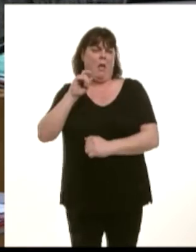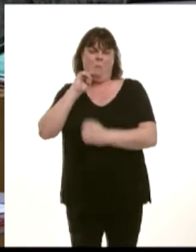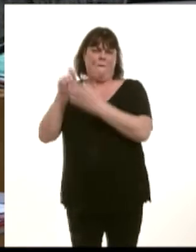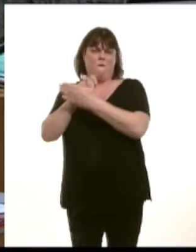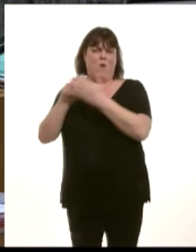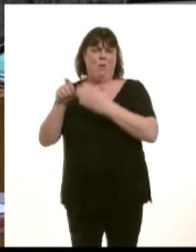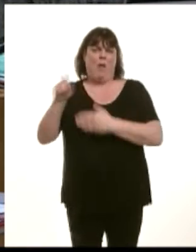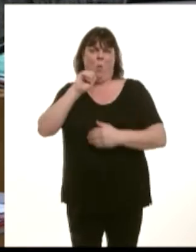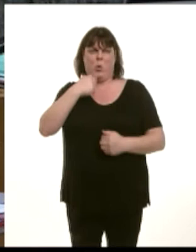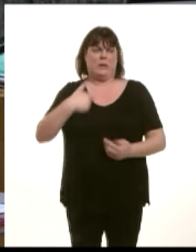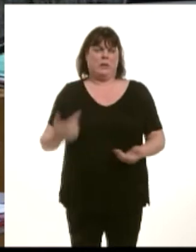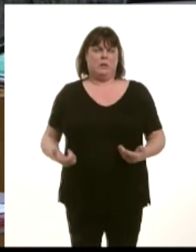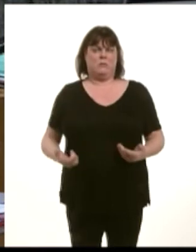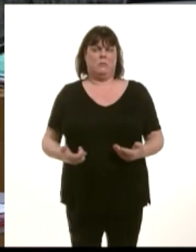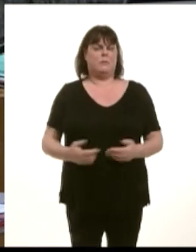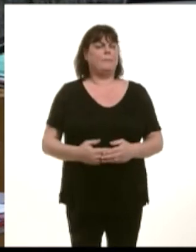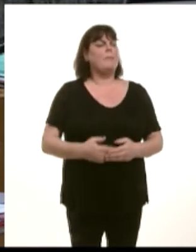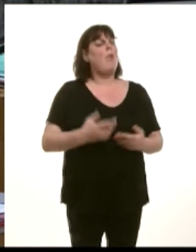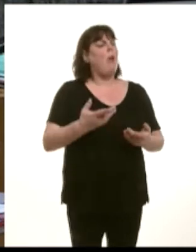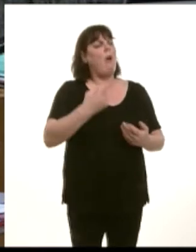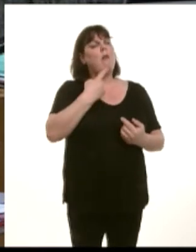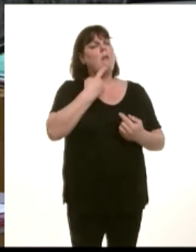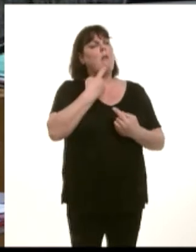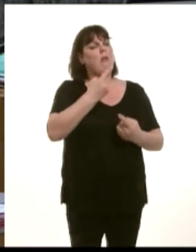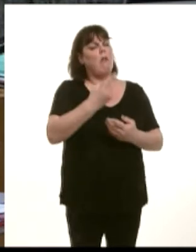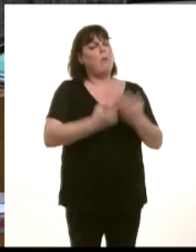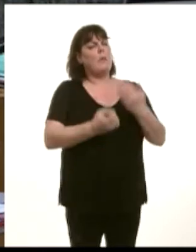What I can say to her is this: there is a general election in May and the people of